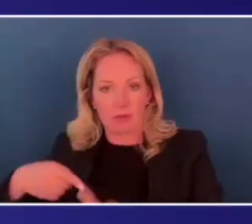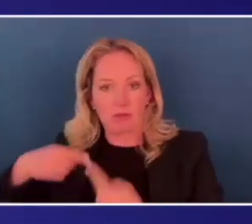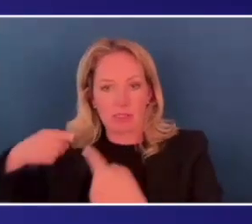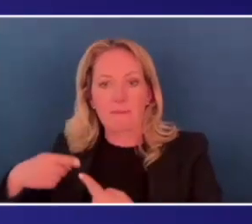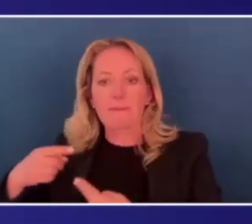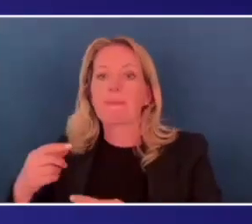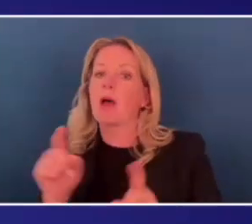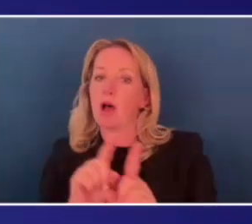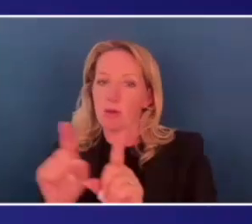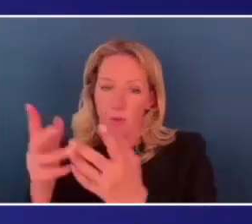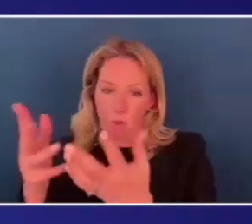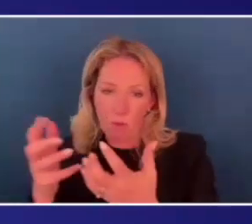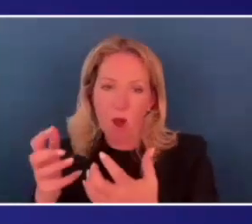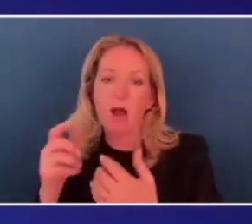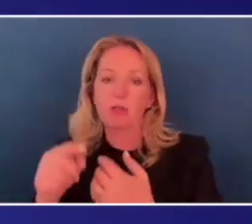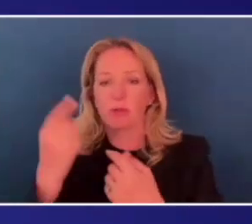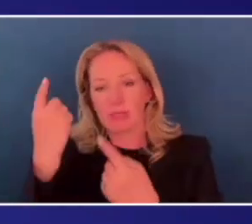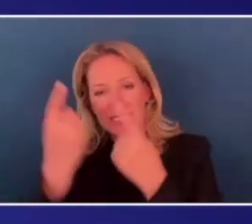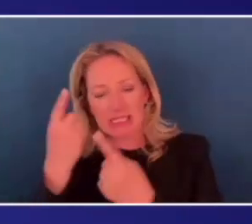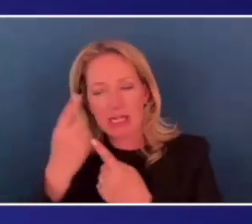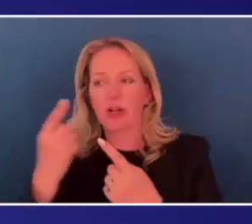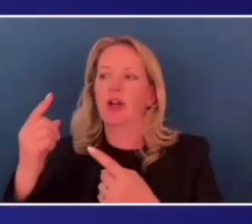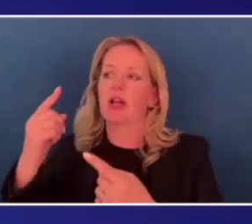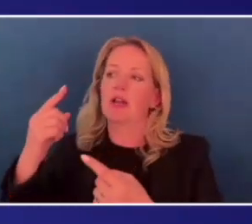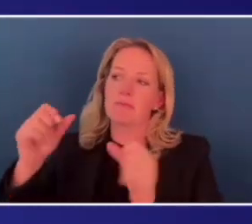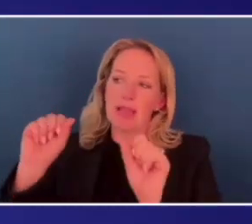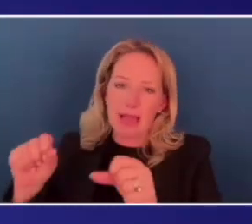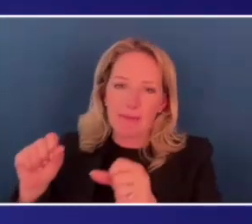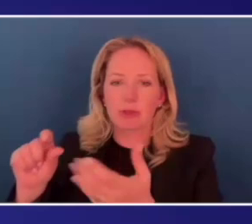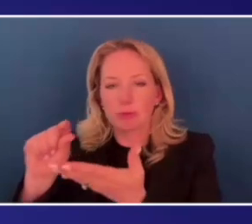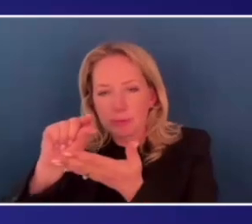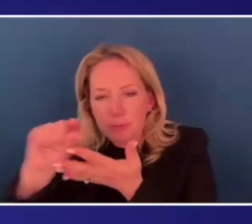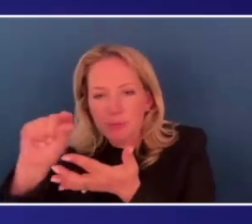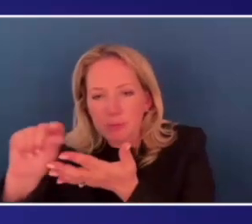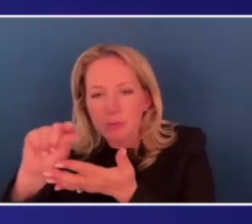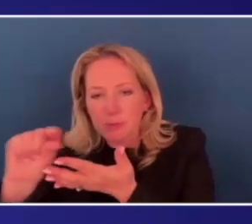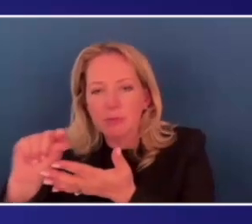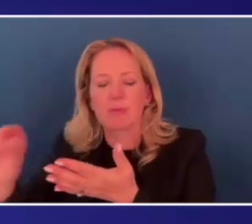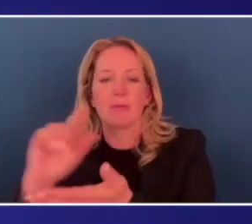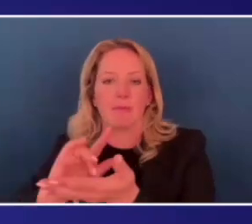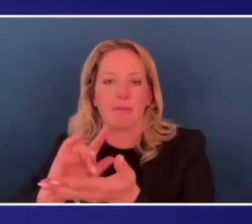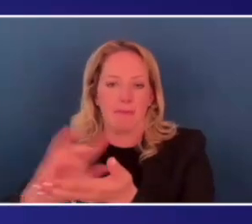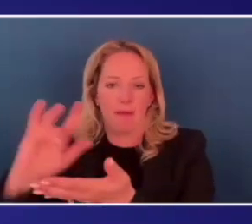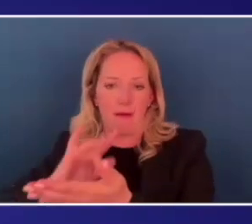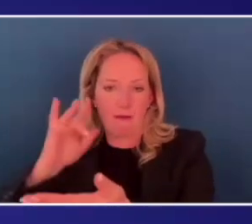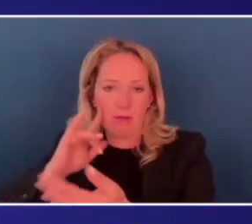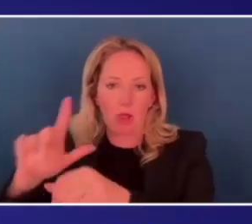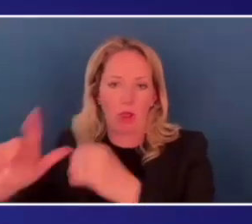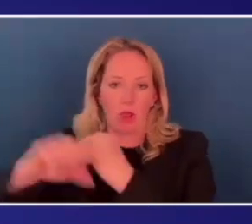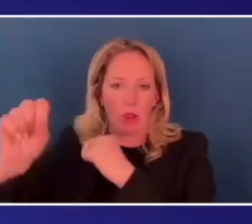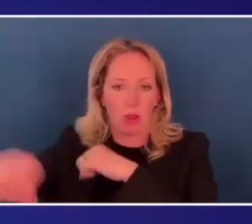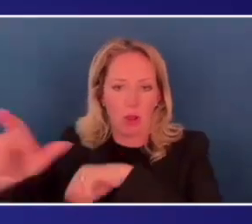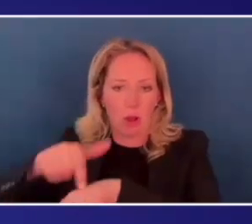Thank you for the opportunity to share these topics and we look forward to working with you on these and other issues throughout the world making process.